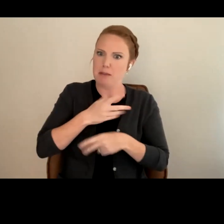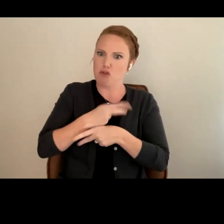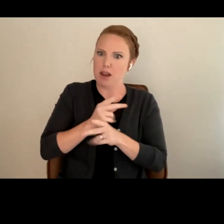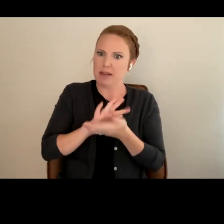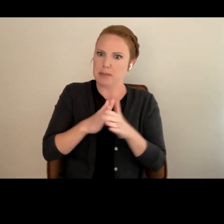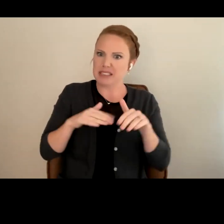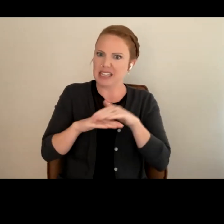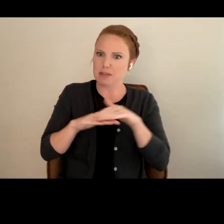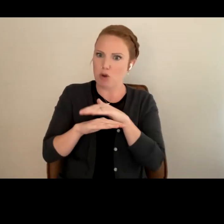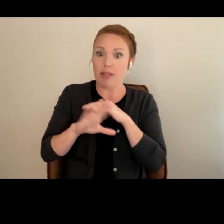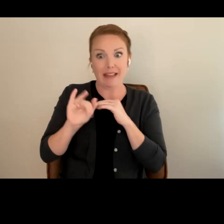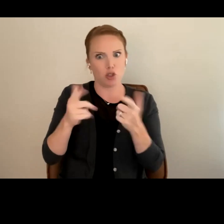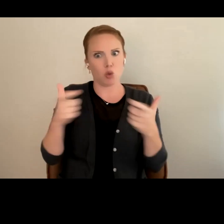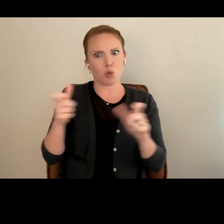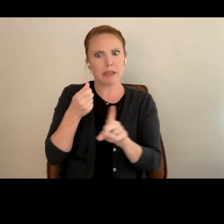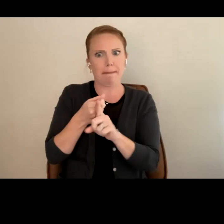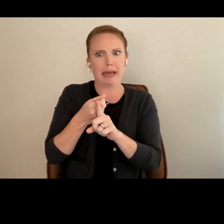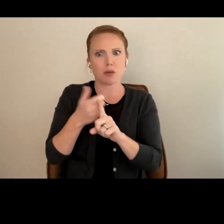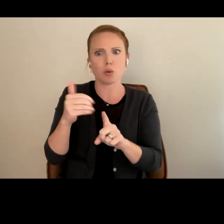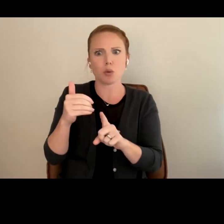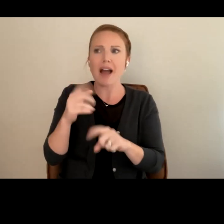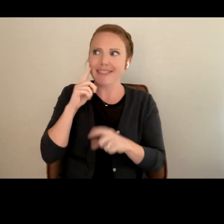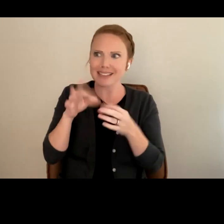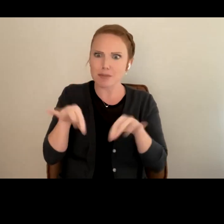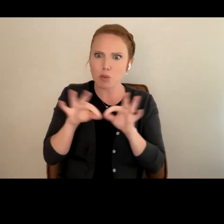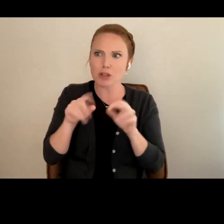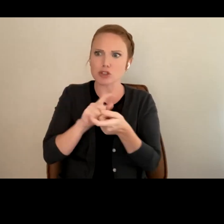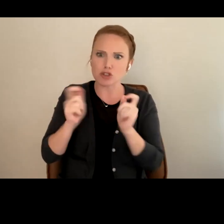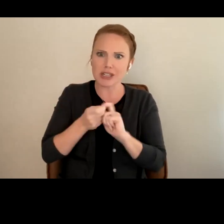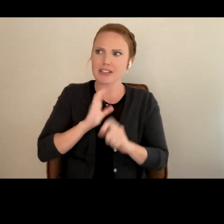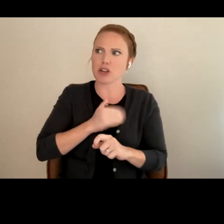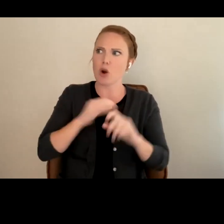we get to a place where we can change our organization's culture so that they are really